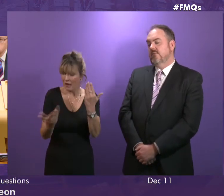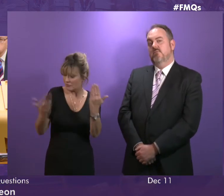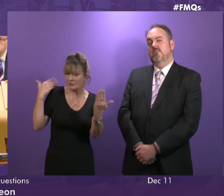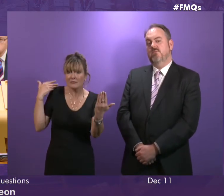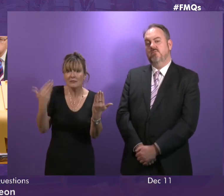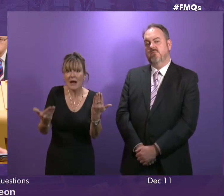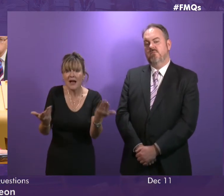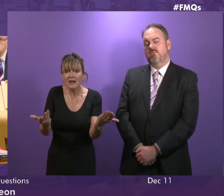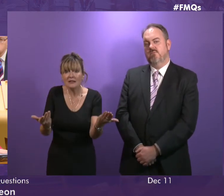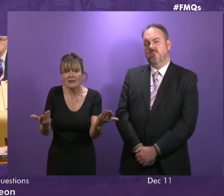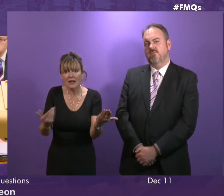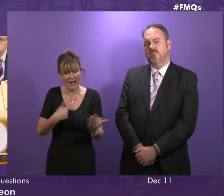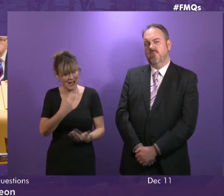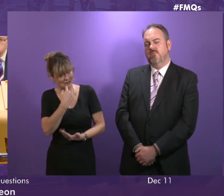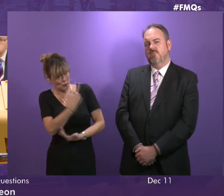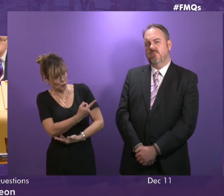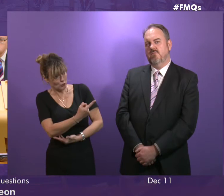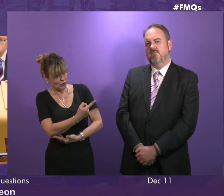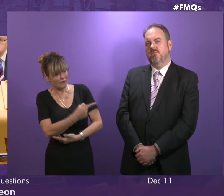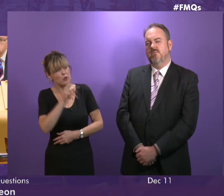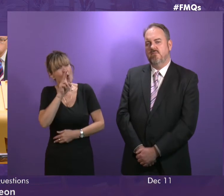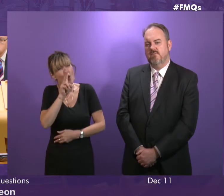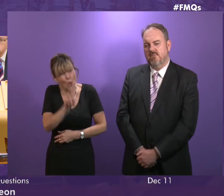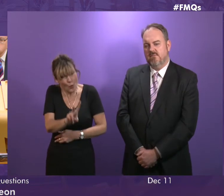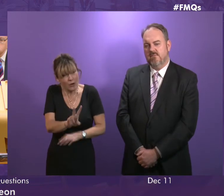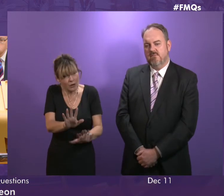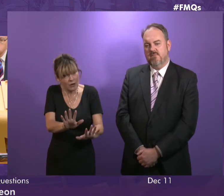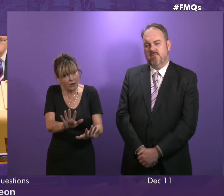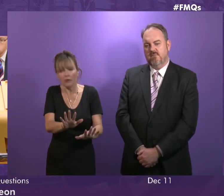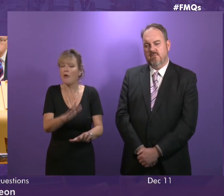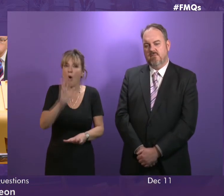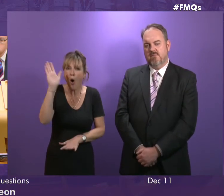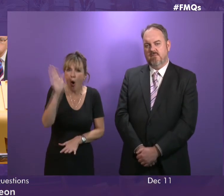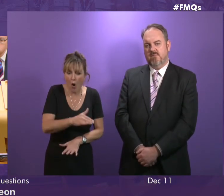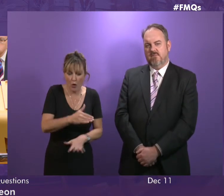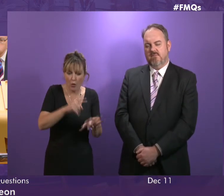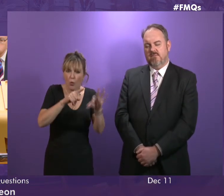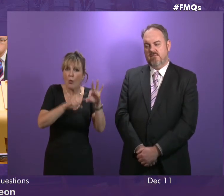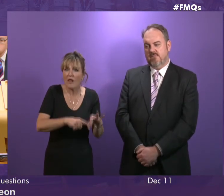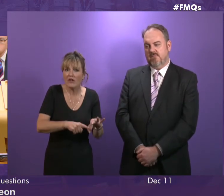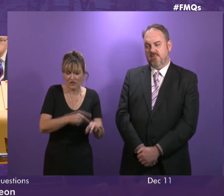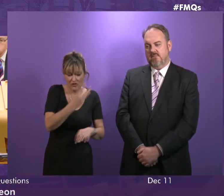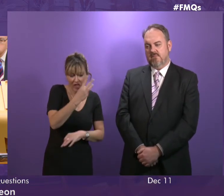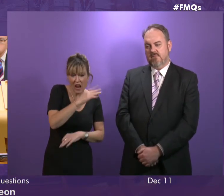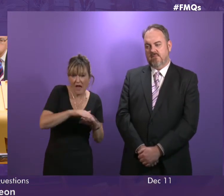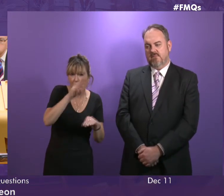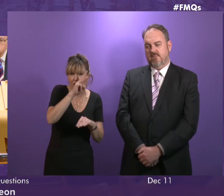If all the credit and qualification framework levels are looked at—3,4,5 and 6—it can